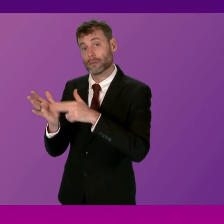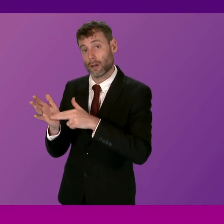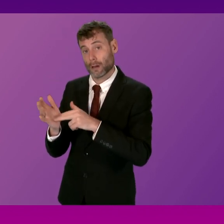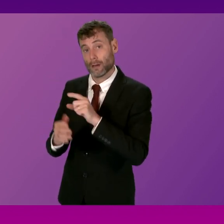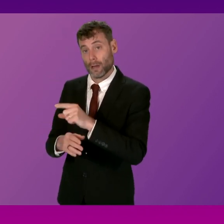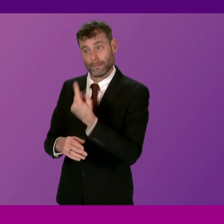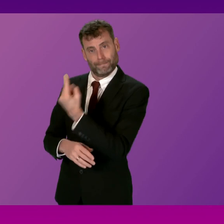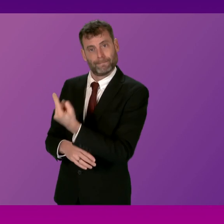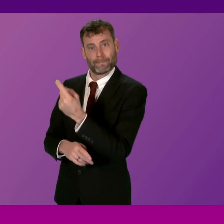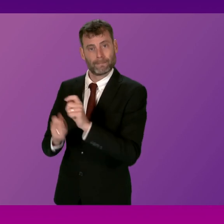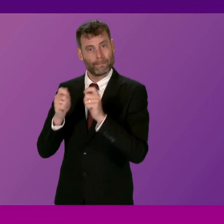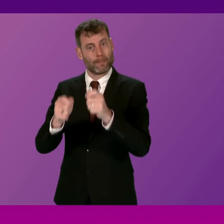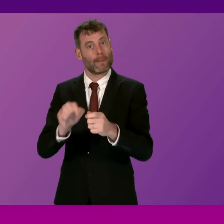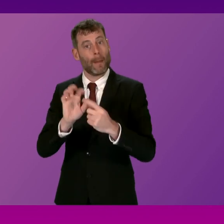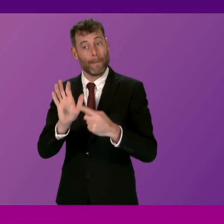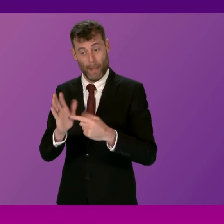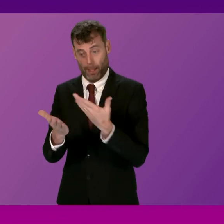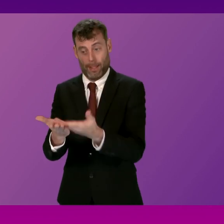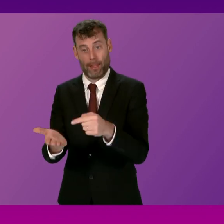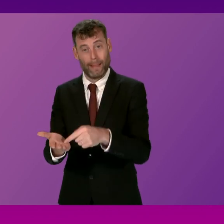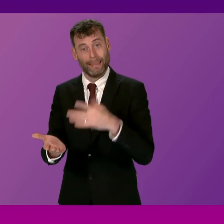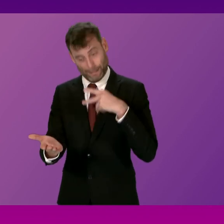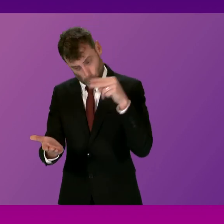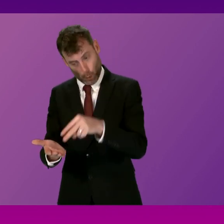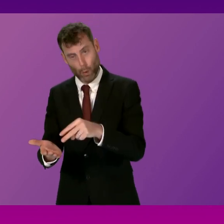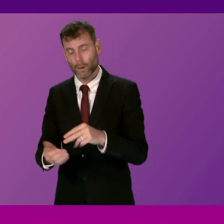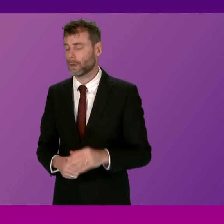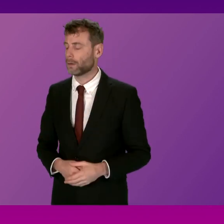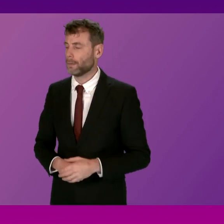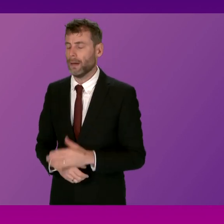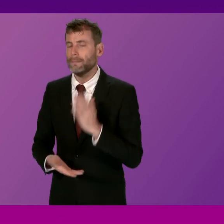Evidence and experience show that, when barriers to inclusion are removed for them, people